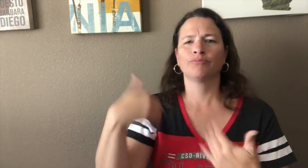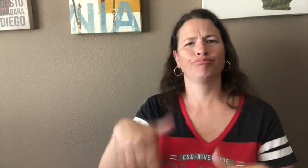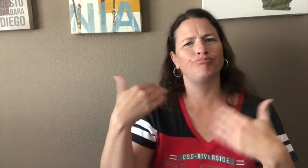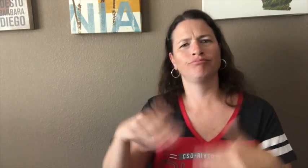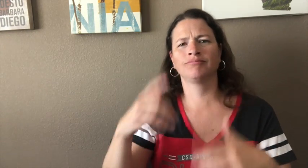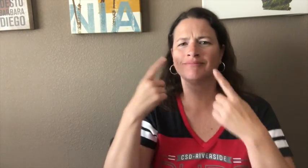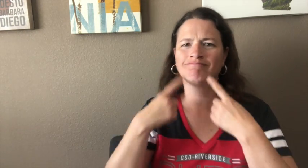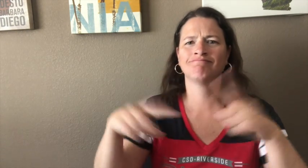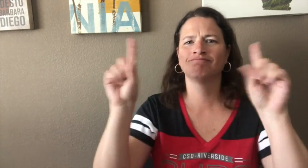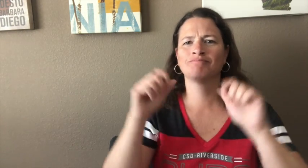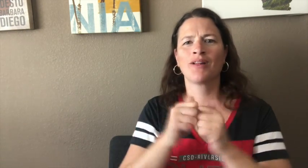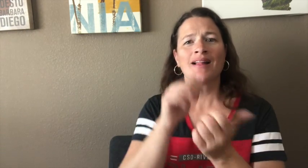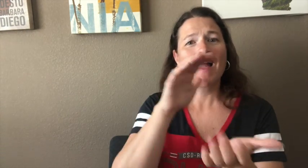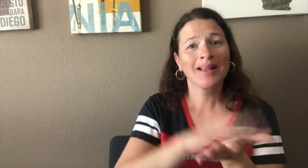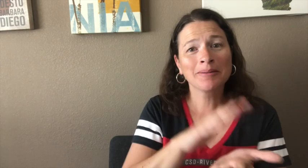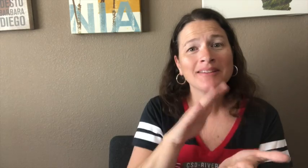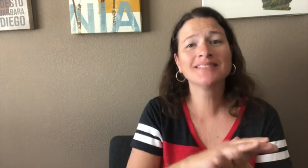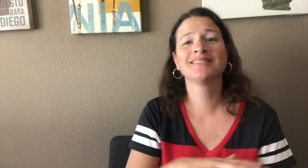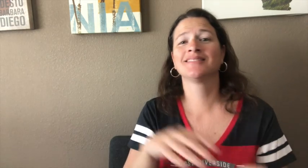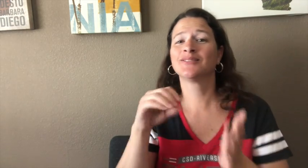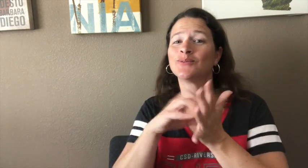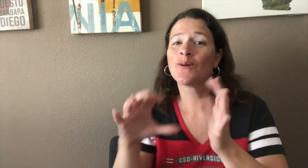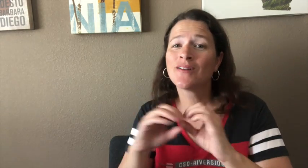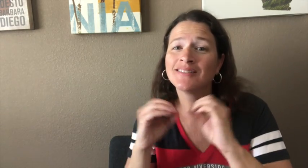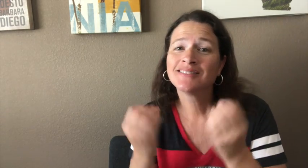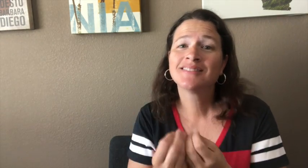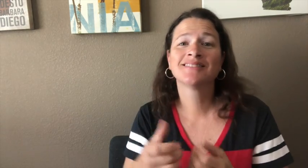Their achievement in academics, student organizations, athletics